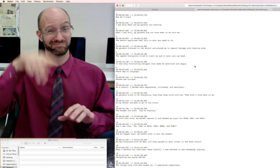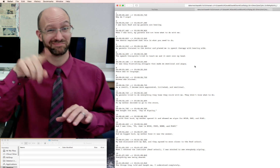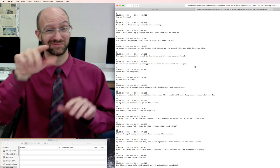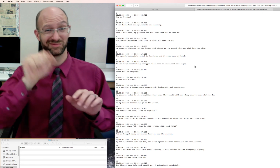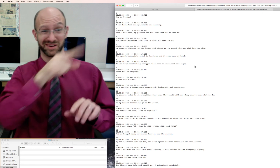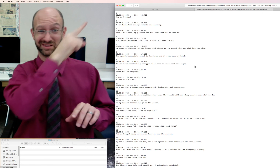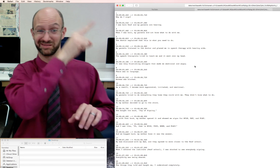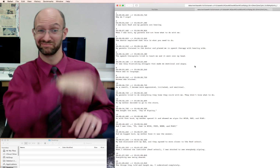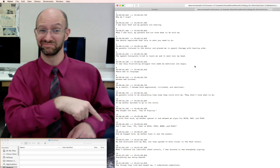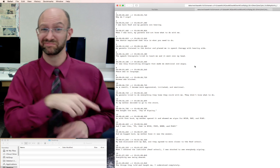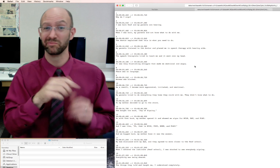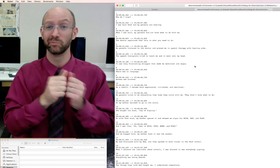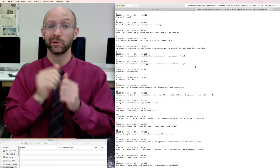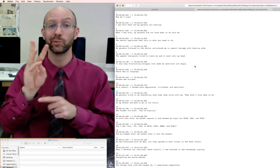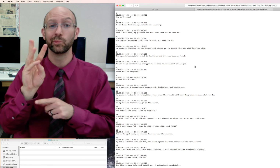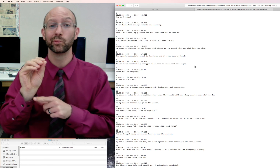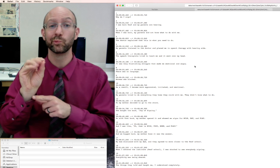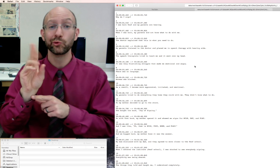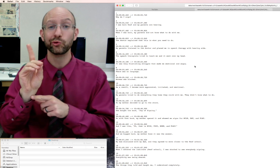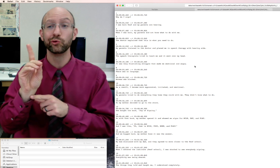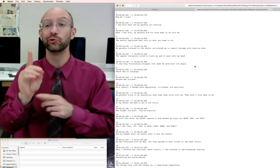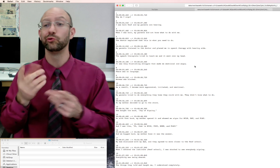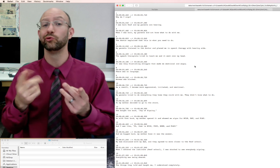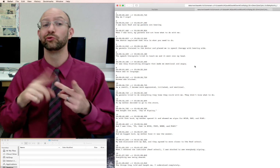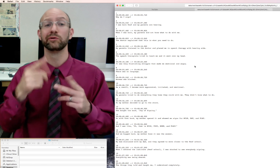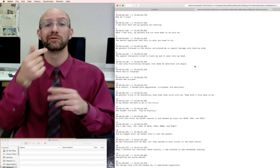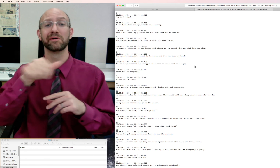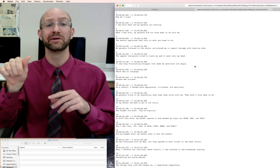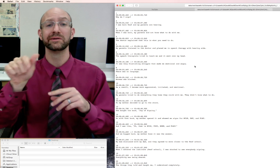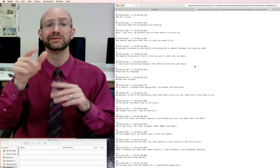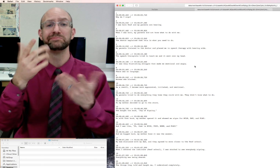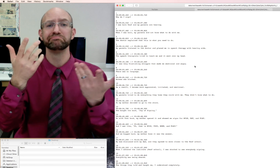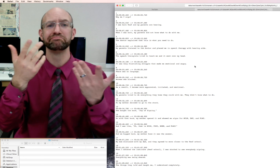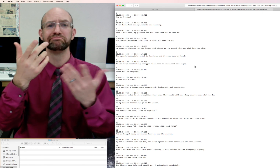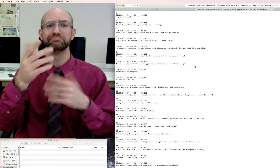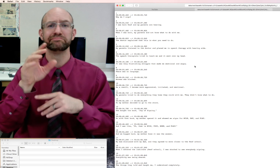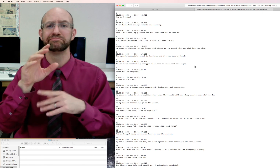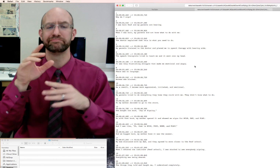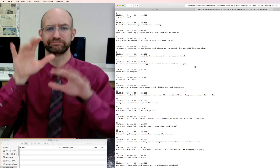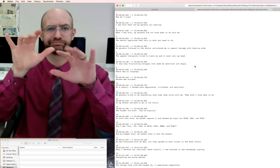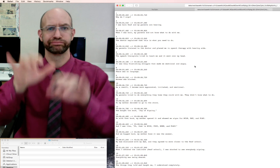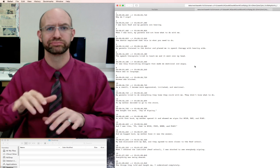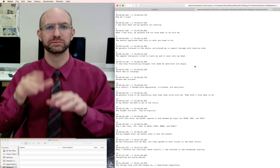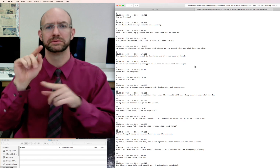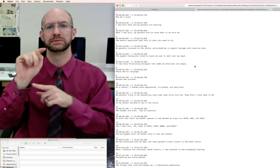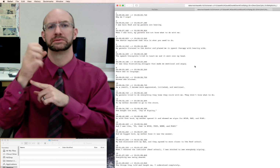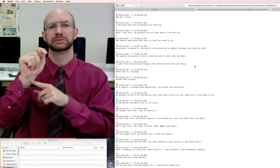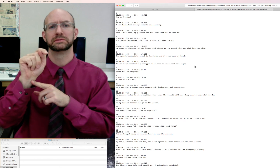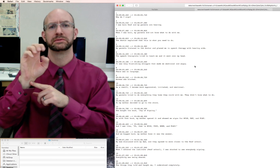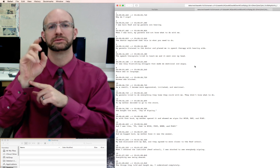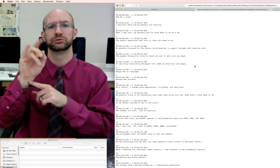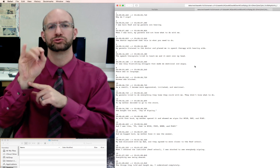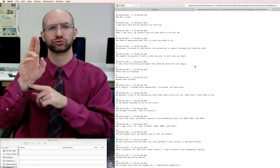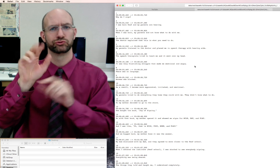You know that you could create this text file on a Word or any text editor.